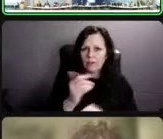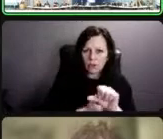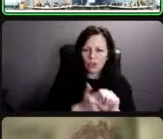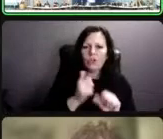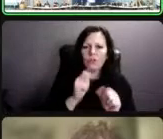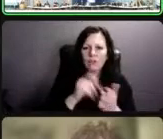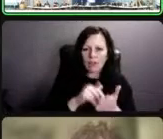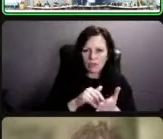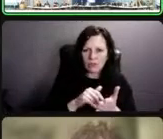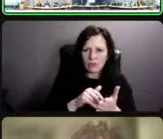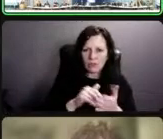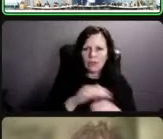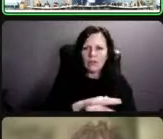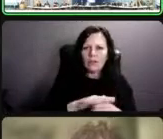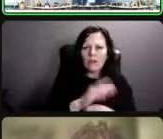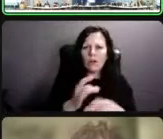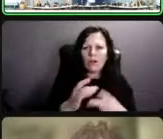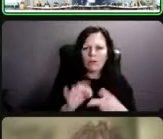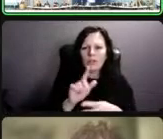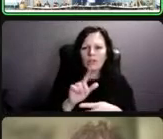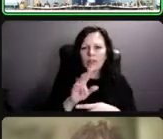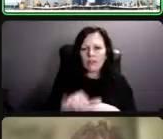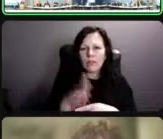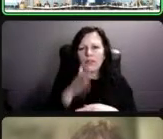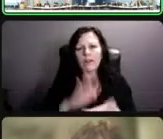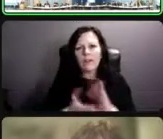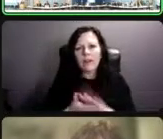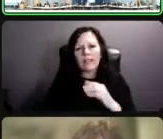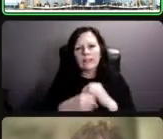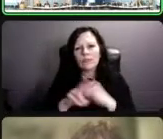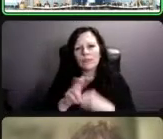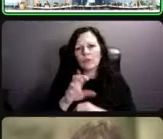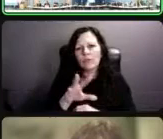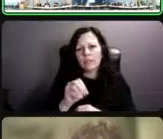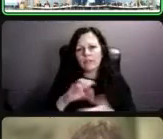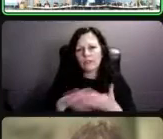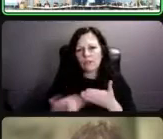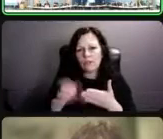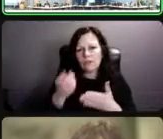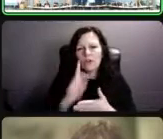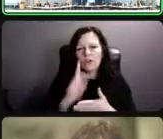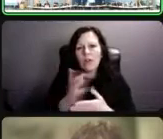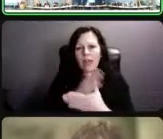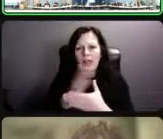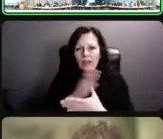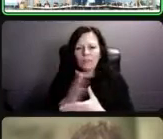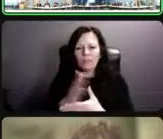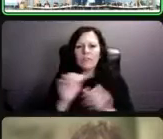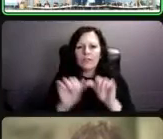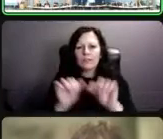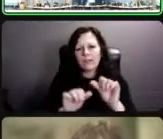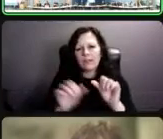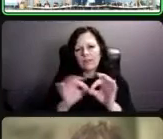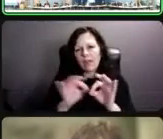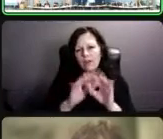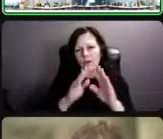UP ONE MORE TIME PLEASE.